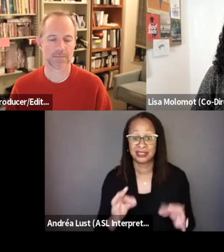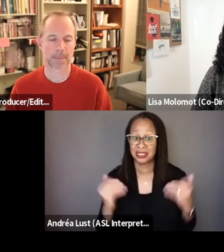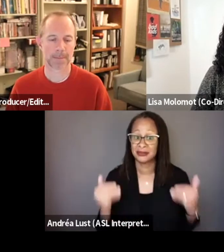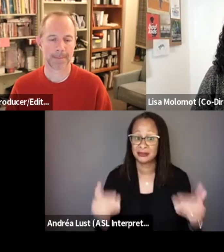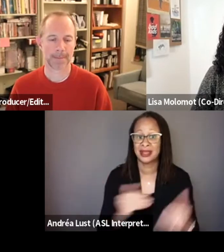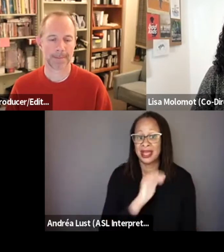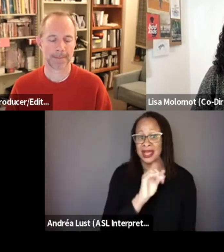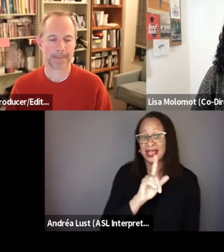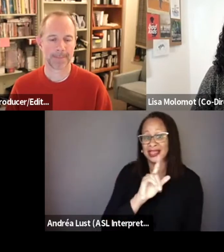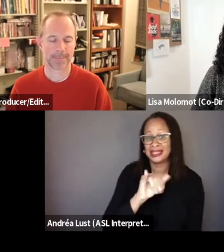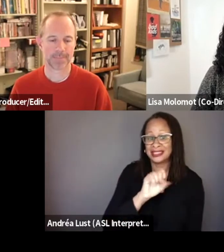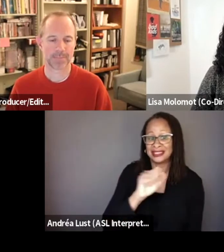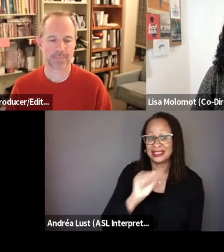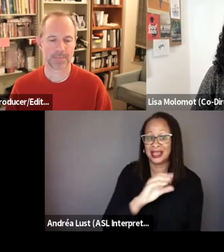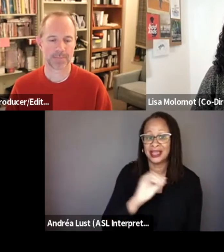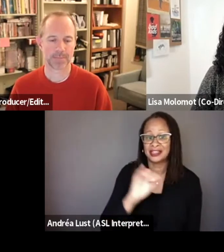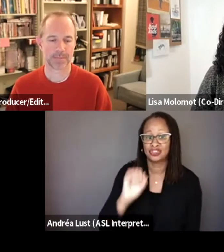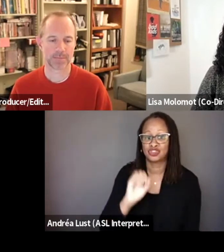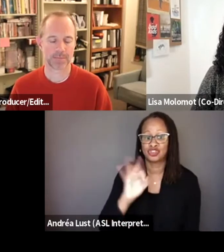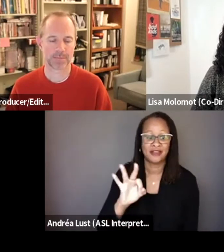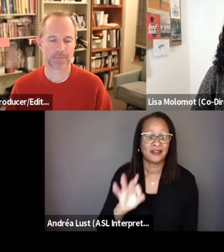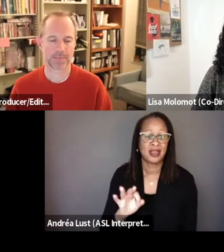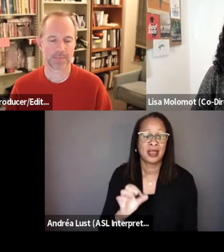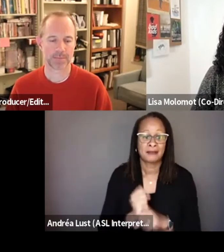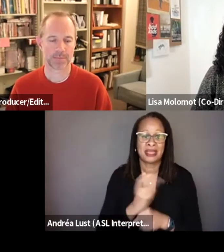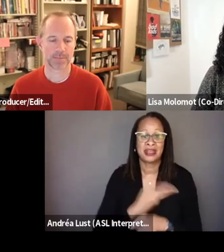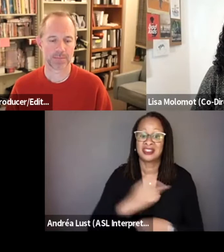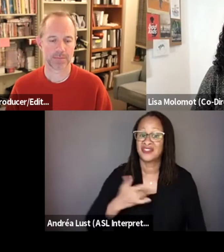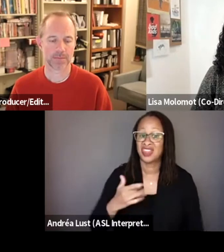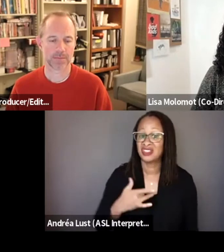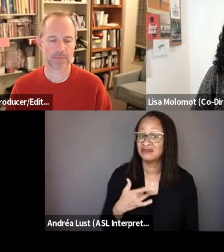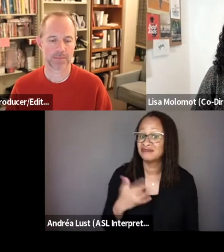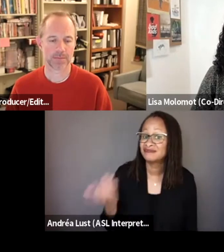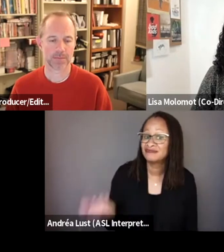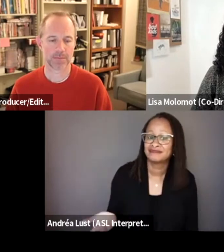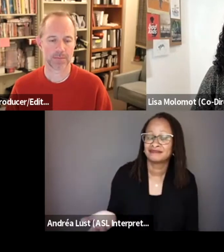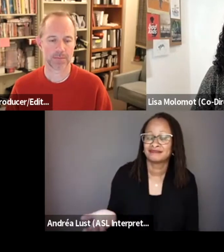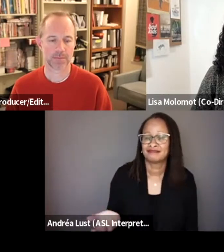they made us feel like the cameras were not there,